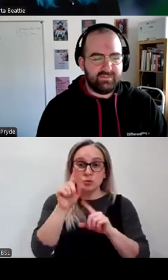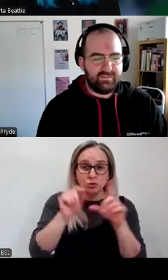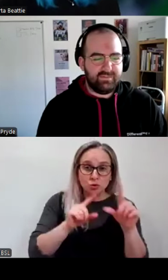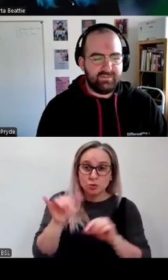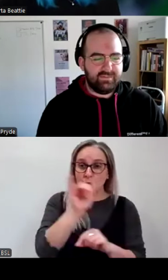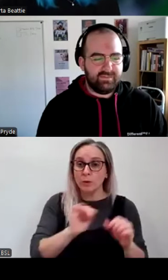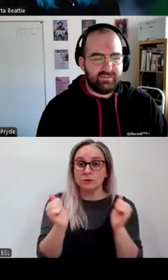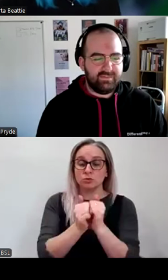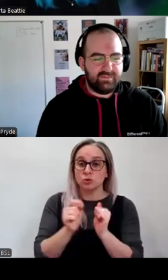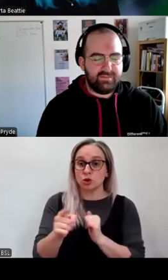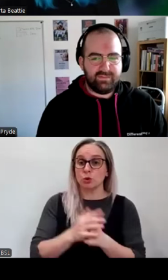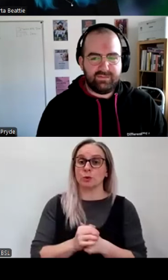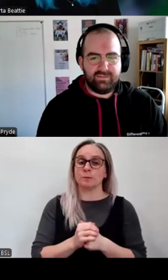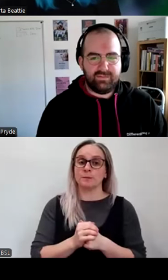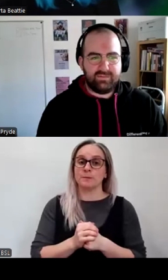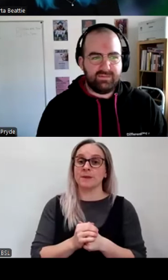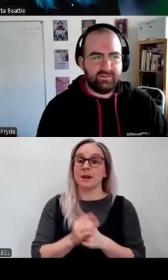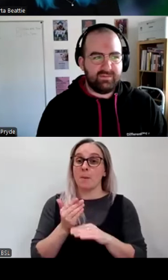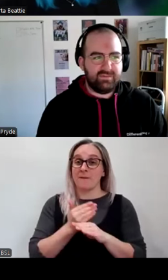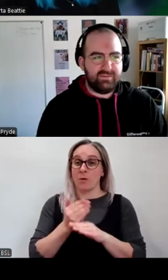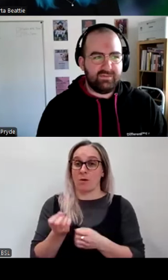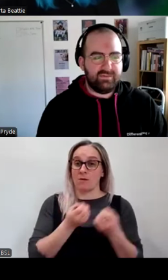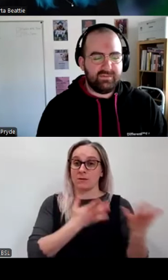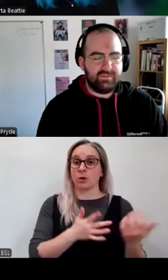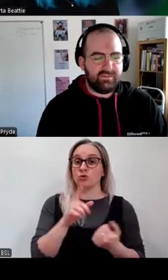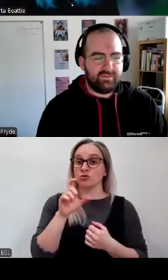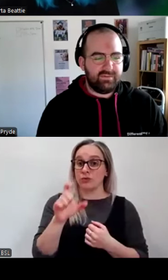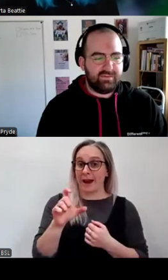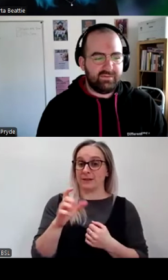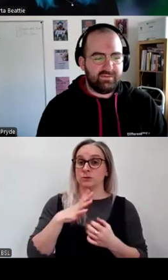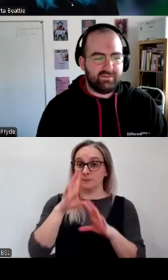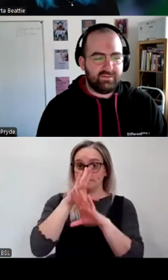Before I hand over to Craig, I want to mention that today's webinar is suitable for people with basic